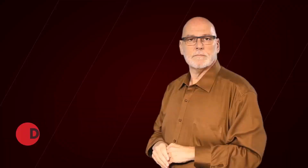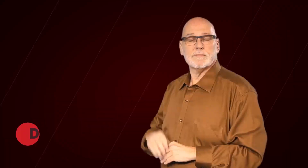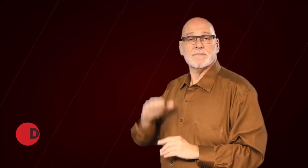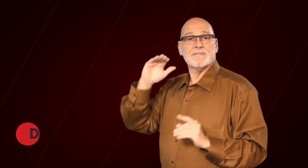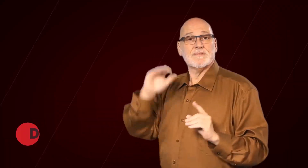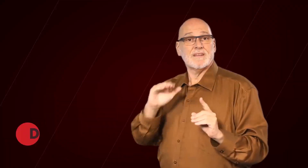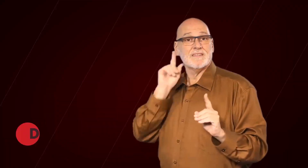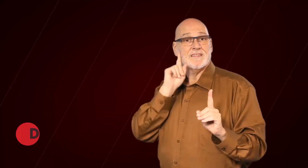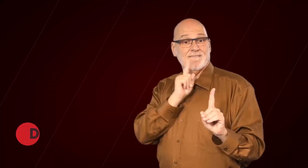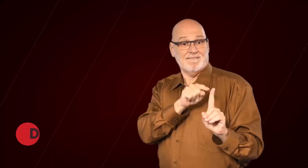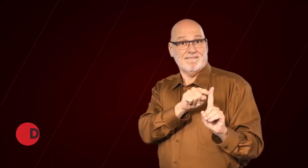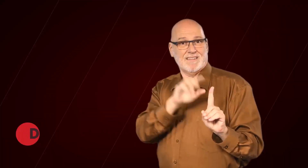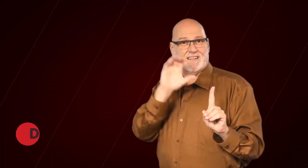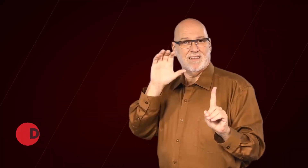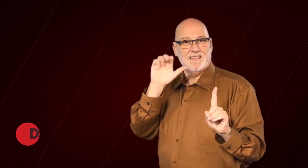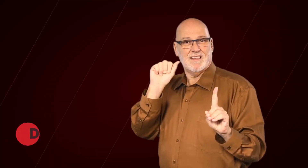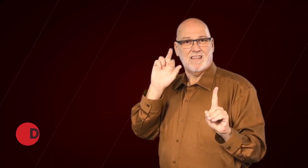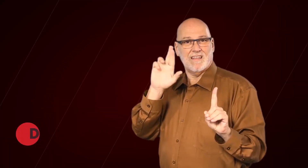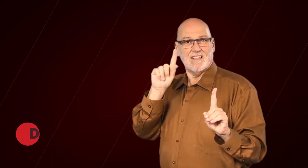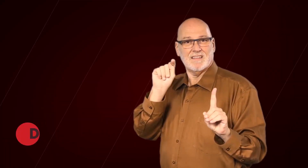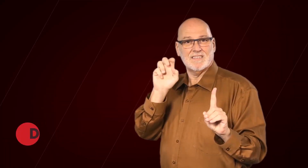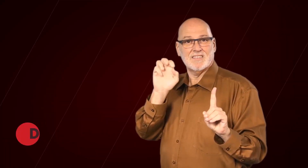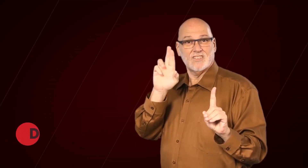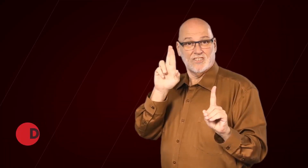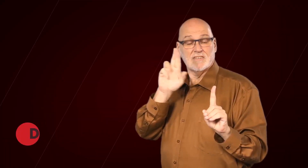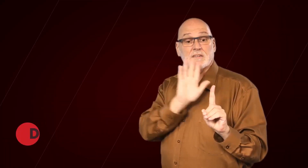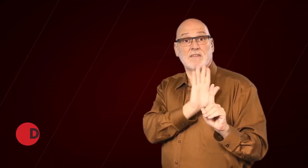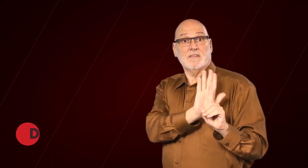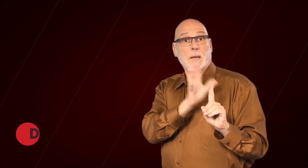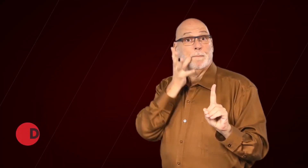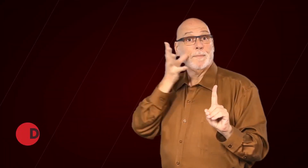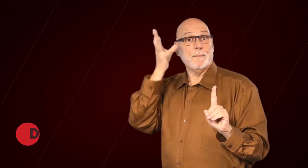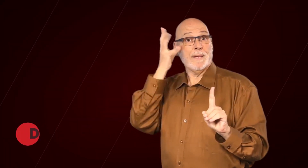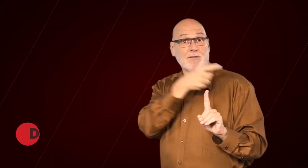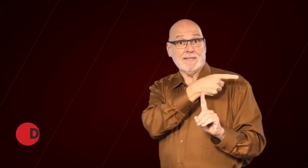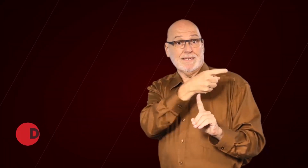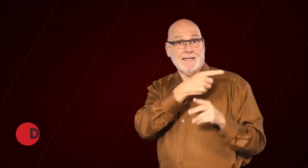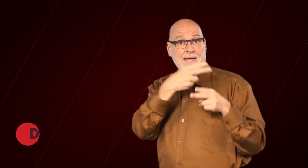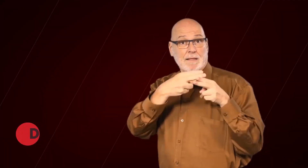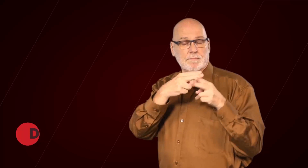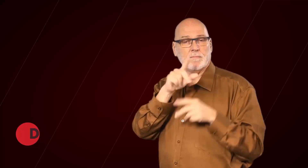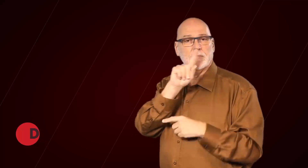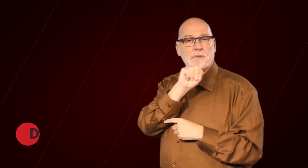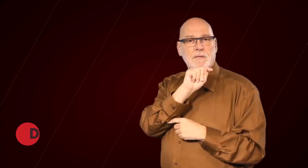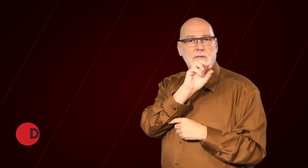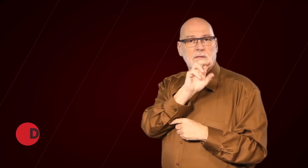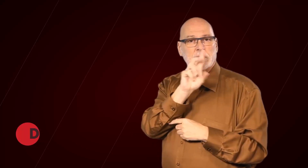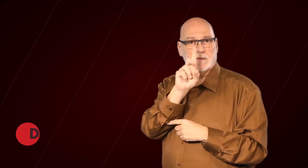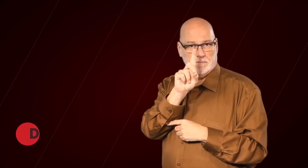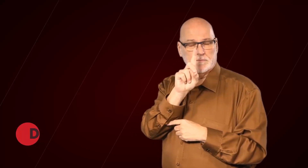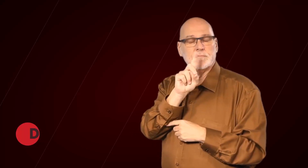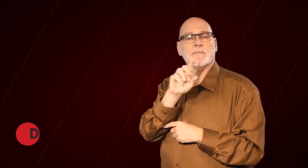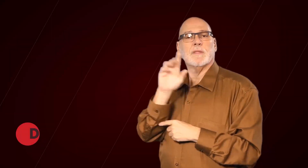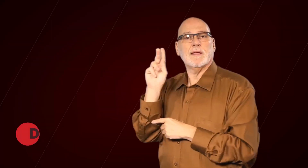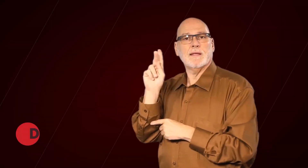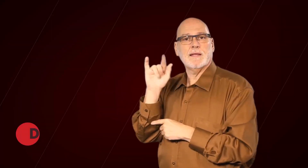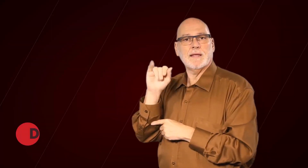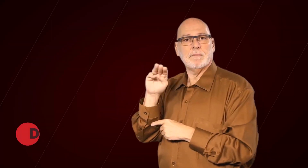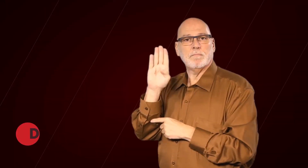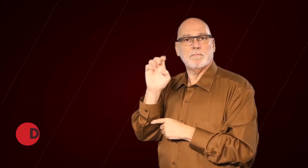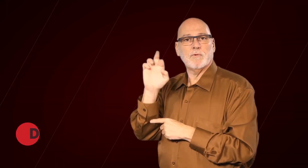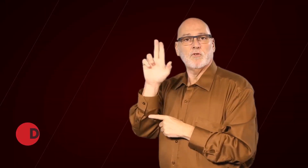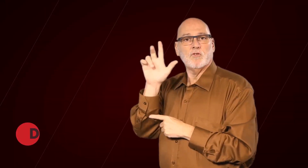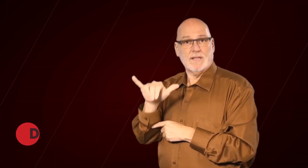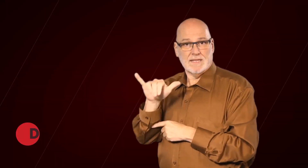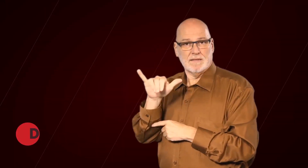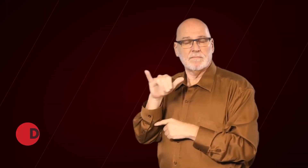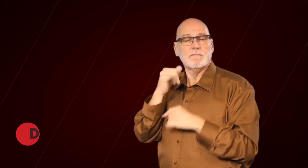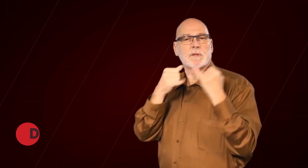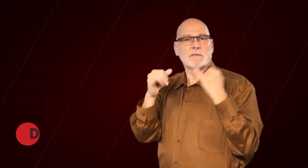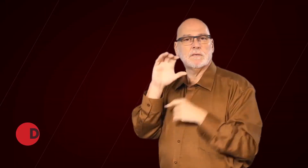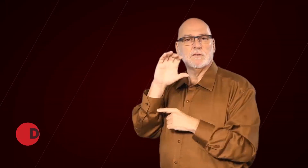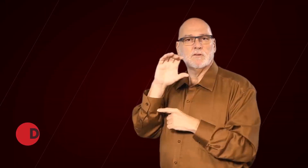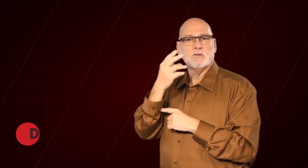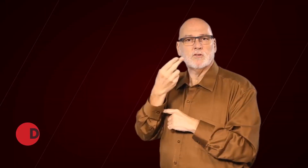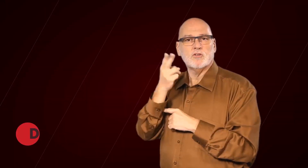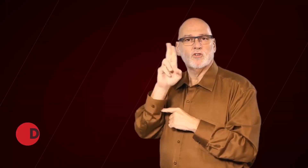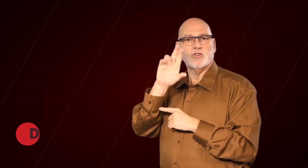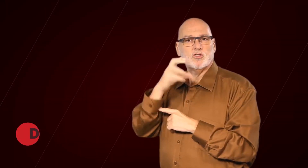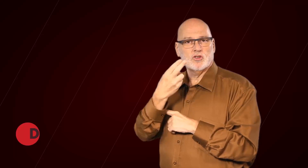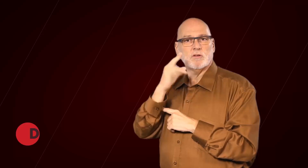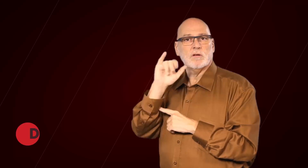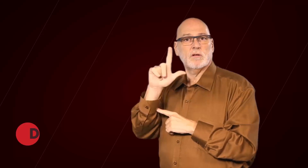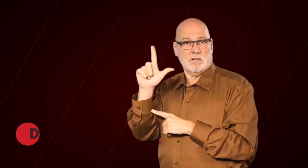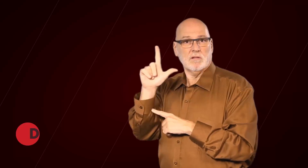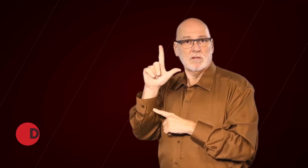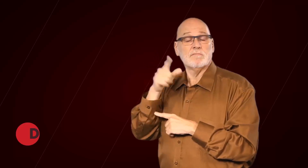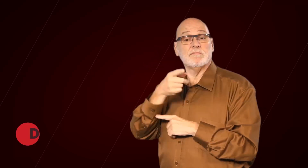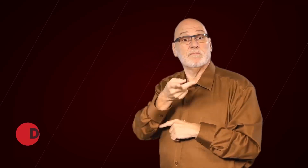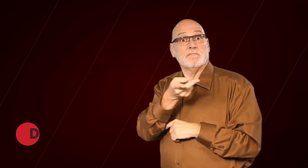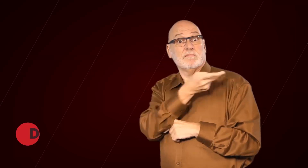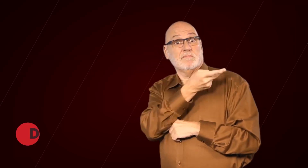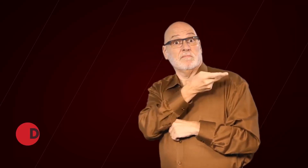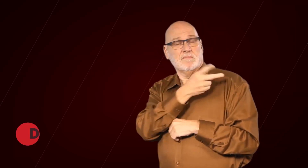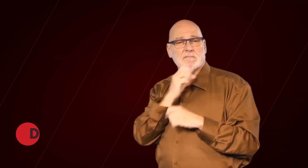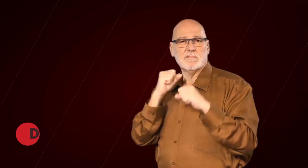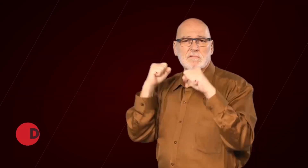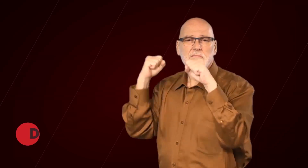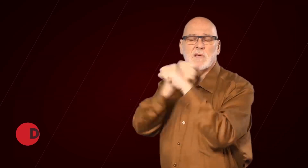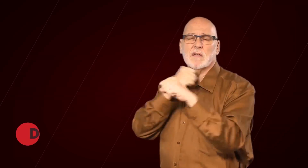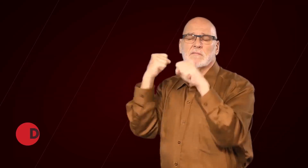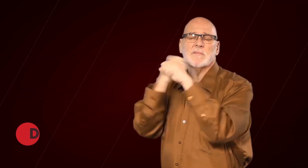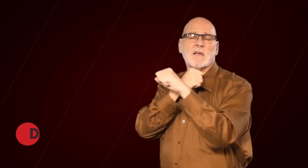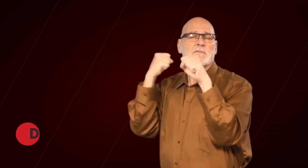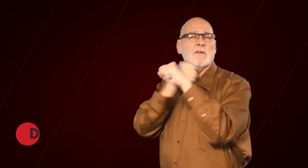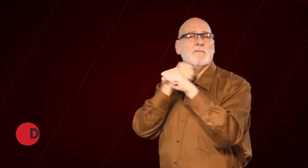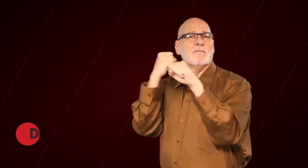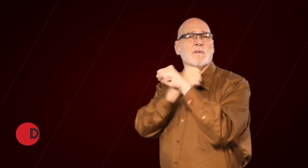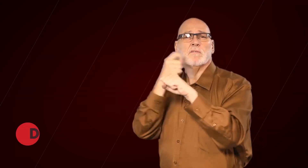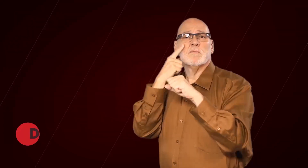[ANSELMO]: Carter's parents Todd and Kimberly Churchill have been fighting for